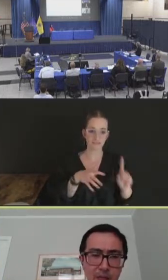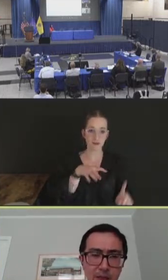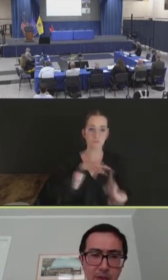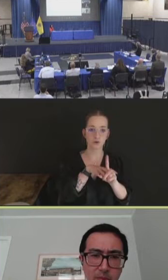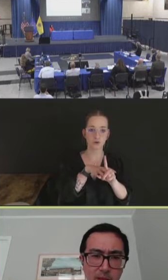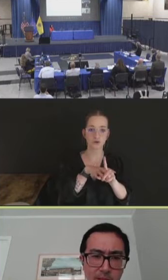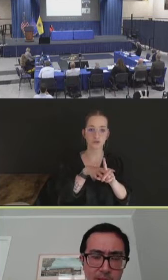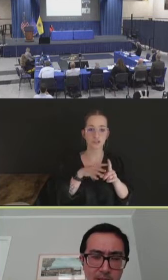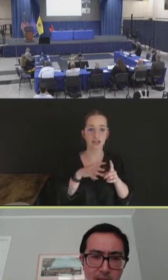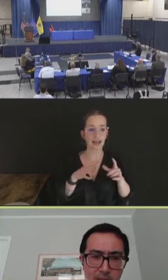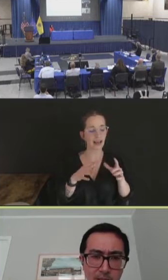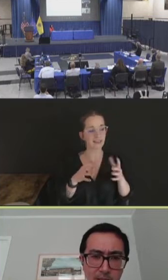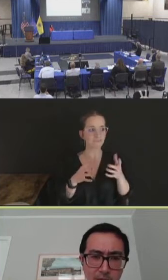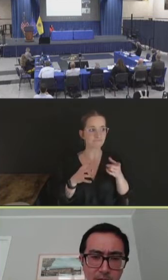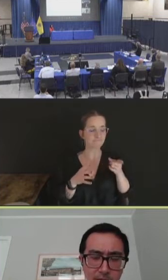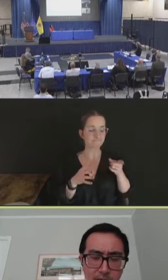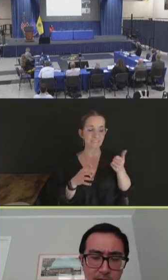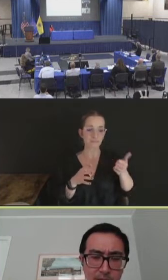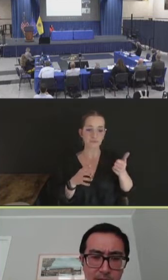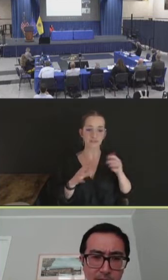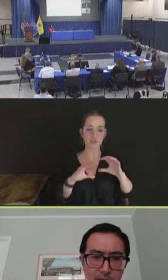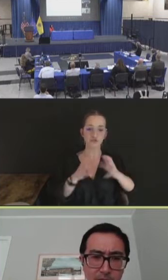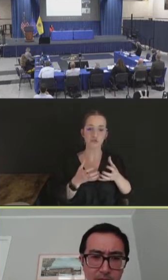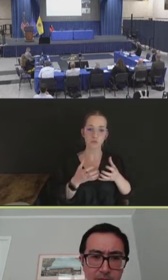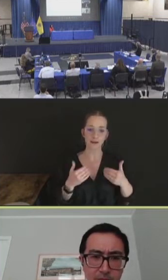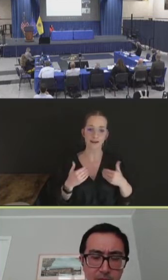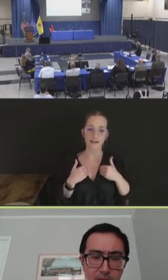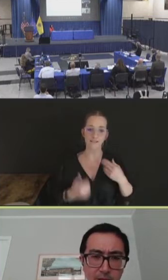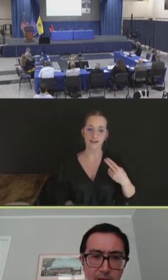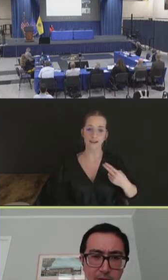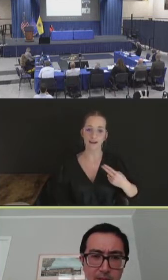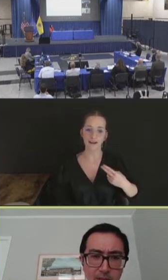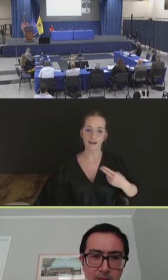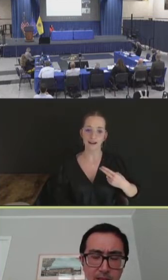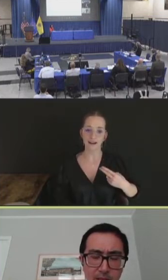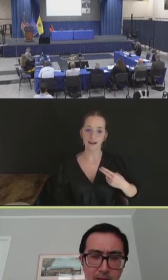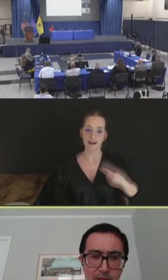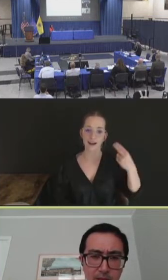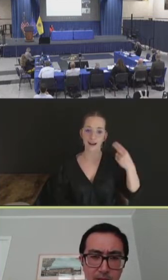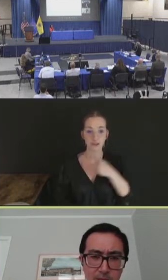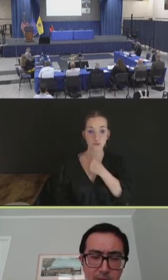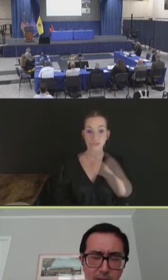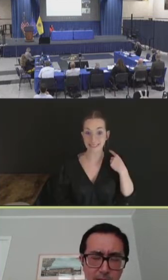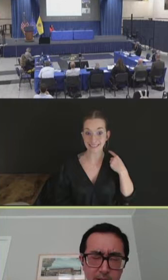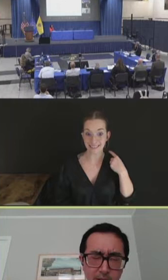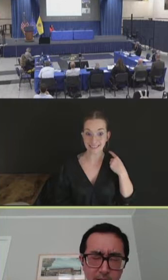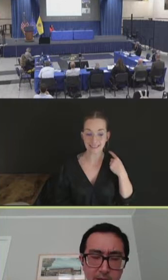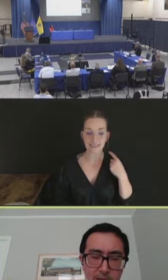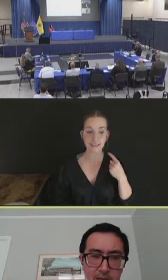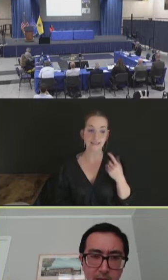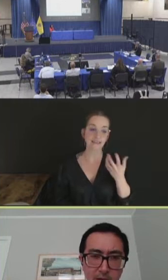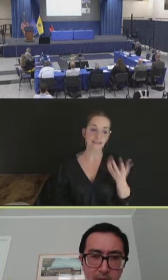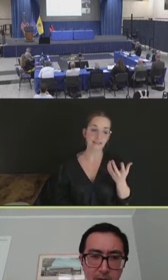as a group that has very high risk. And we think that particularly during the vaccine era,